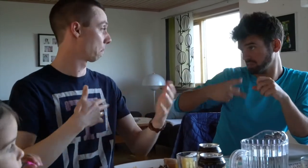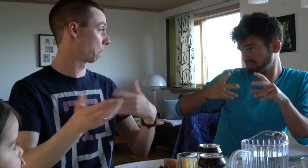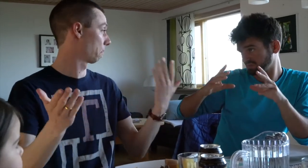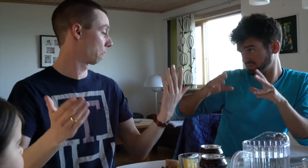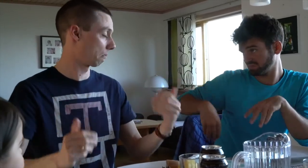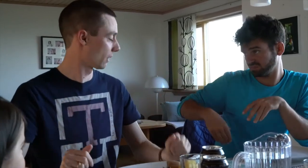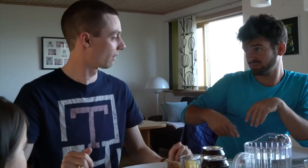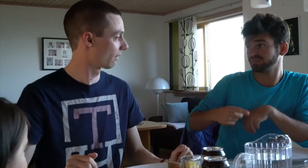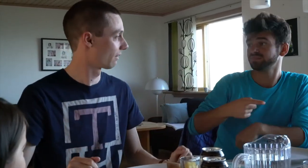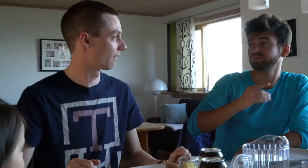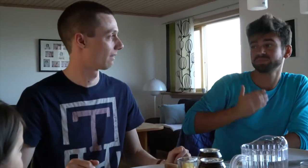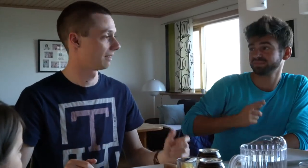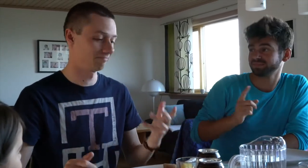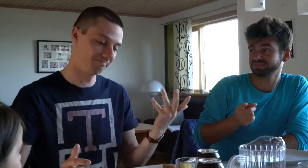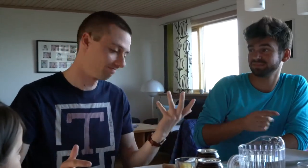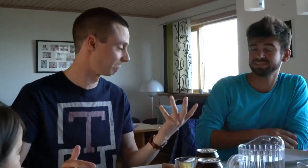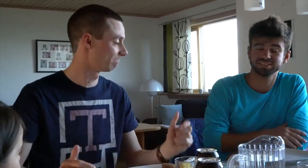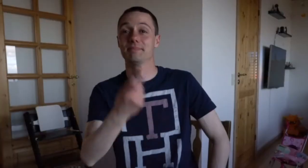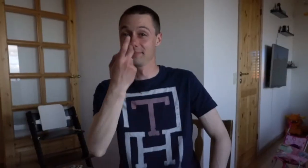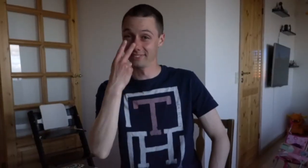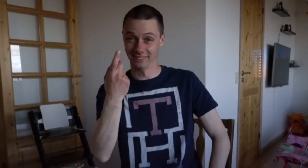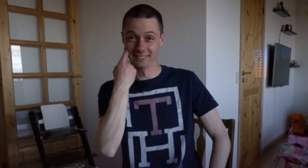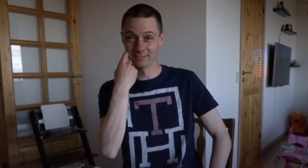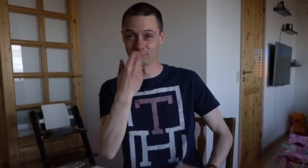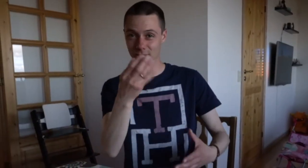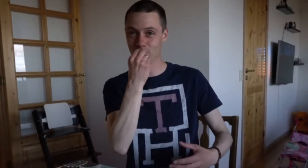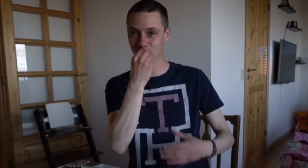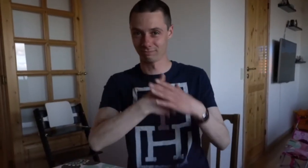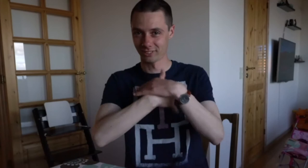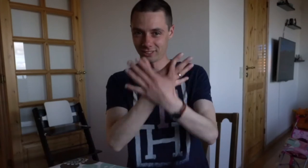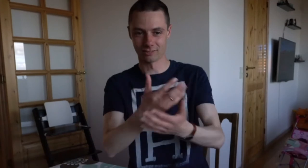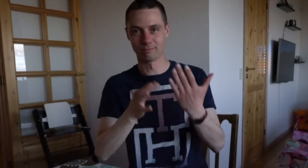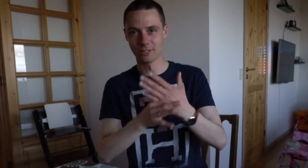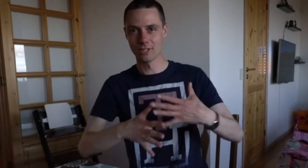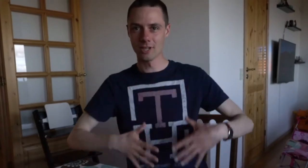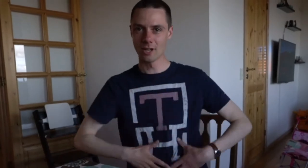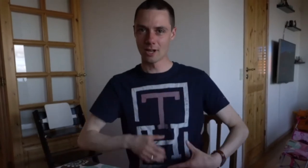Not women, hmm. See, they have just eaten whale meat. They're now full!